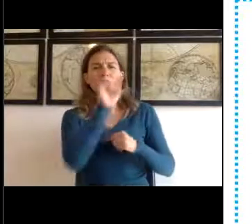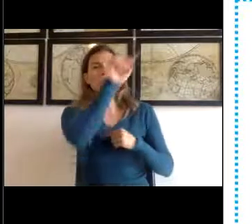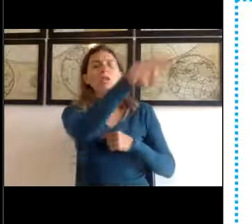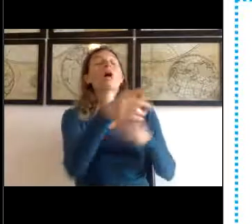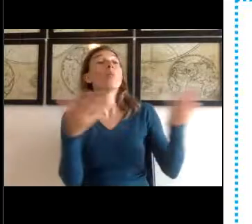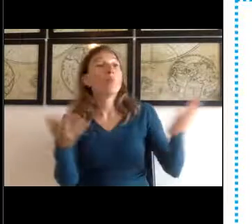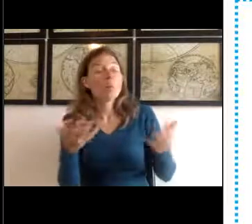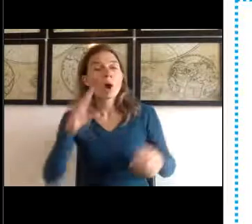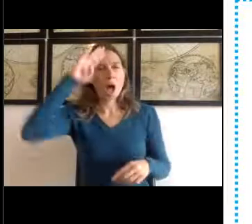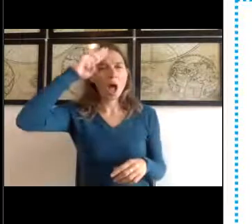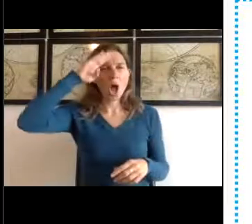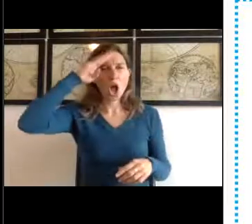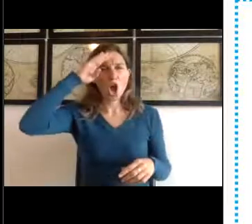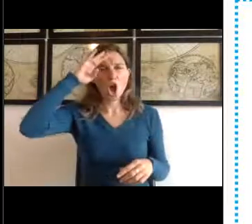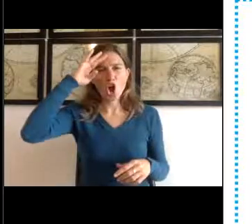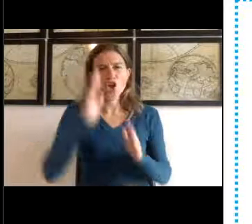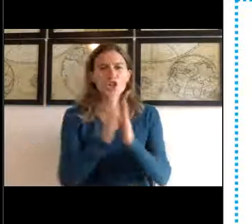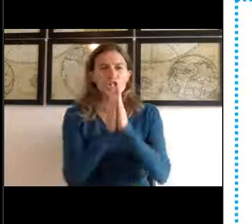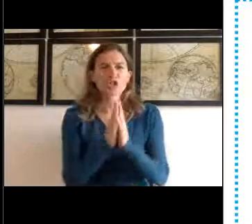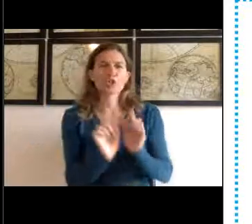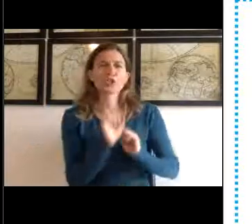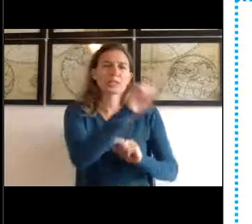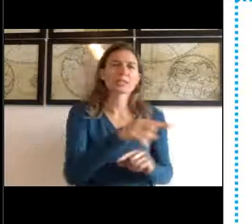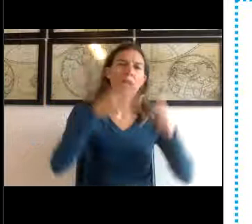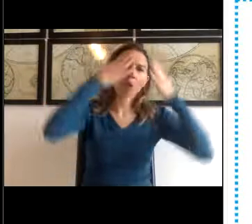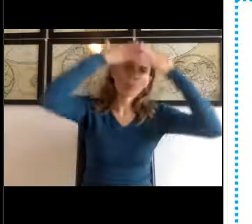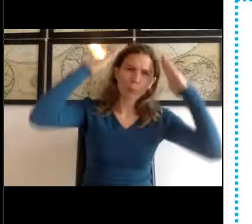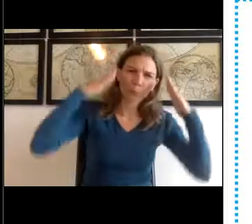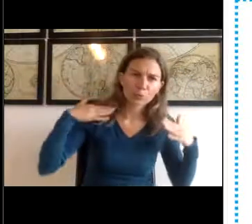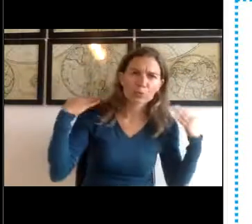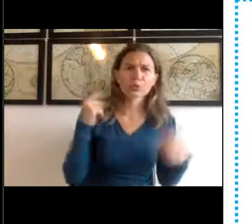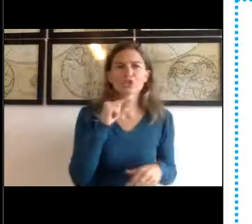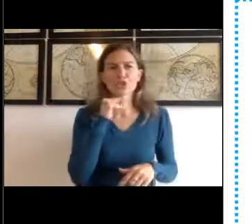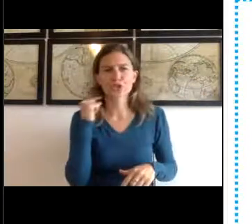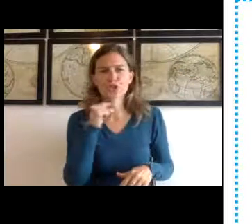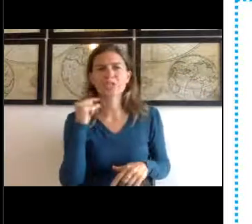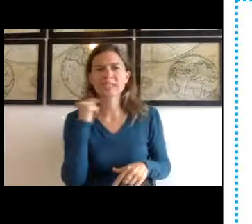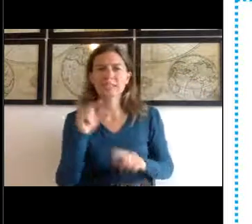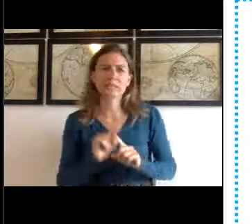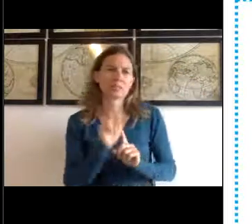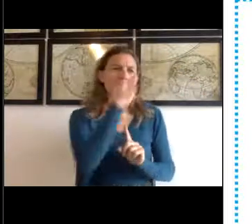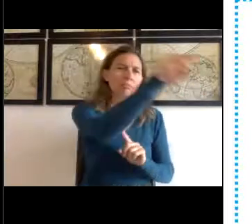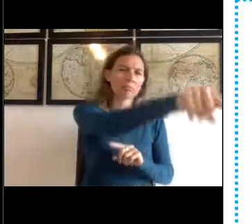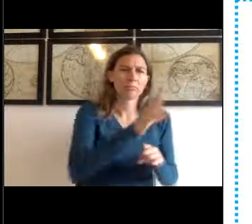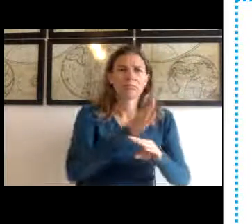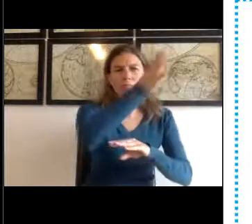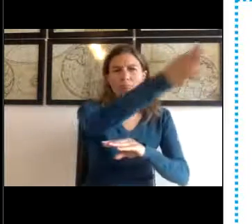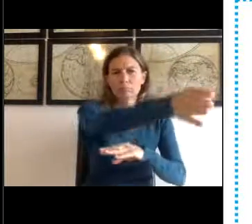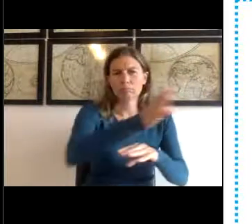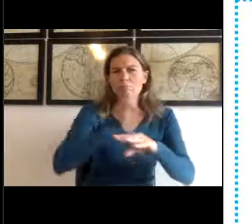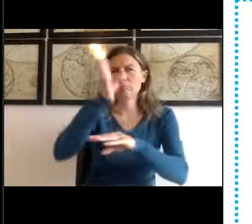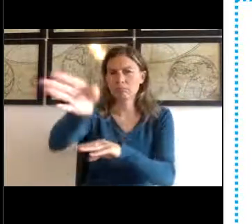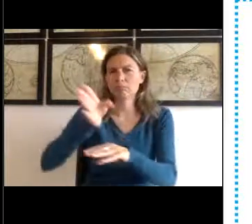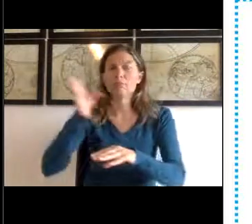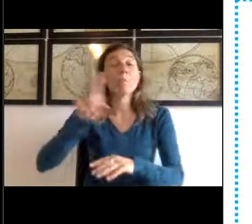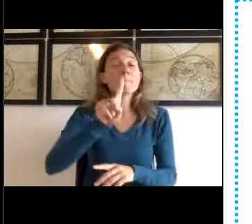That's priests and sisters of the catholic orders. Over the years it has developed and transformed into a needs